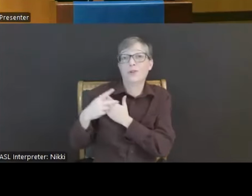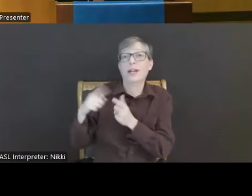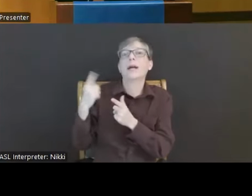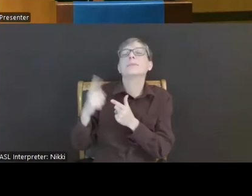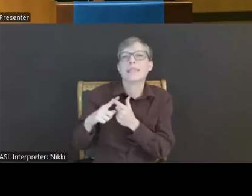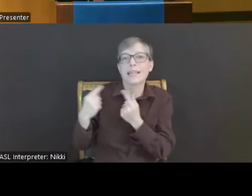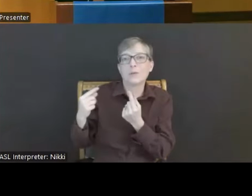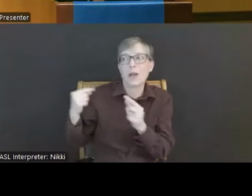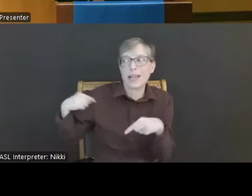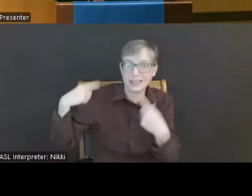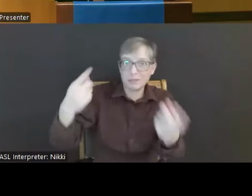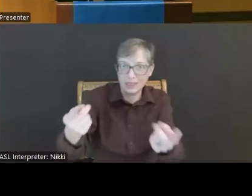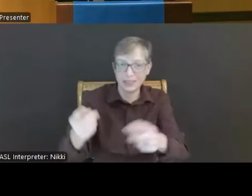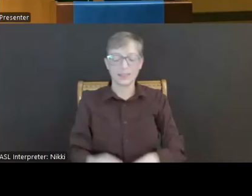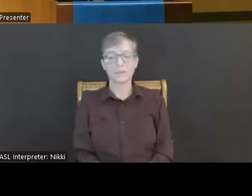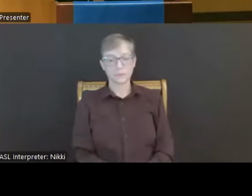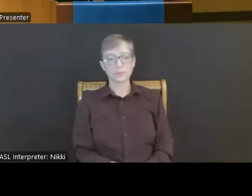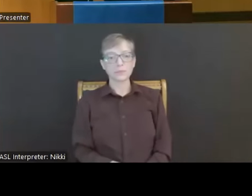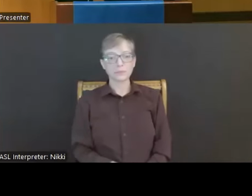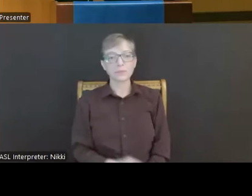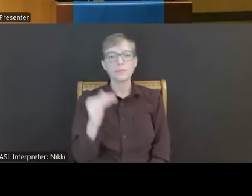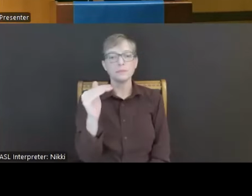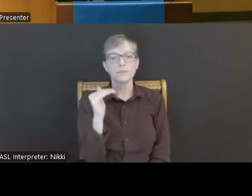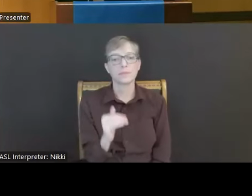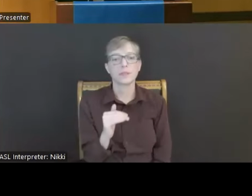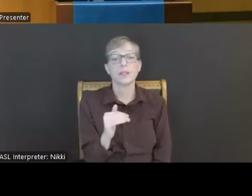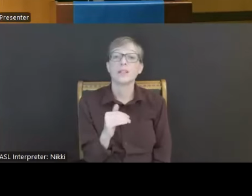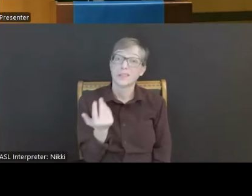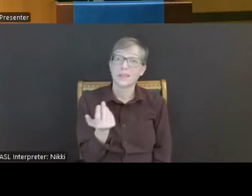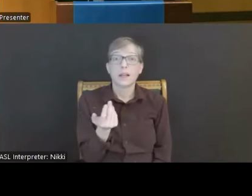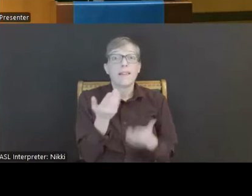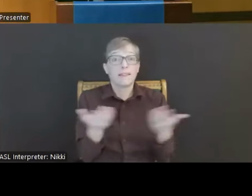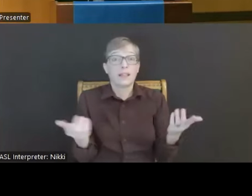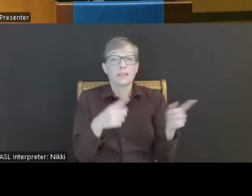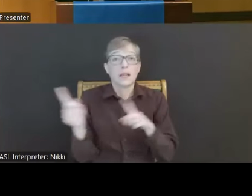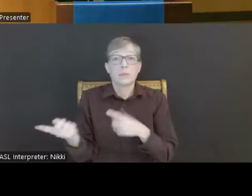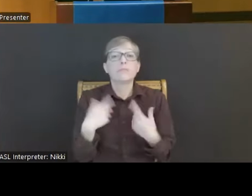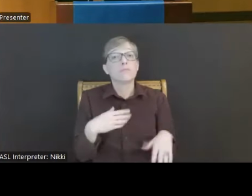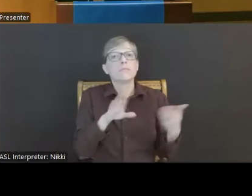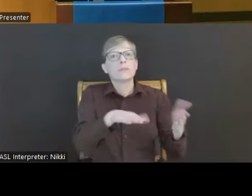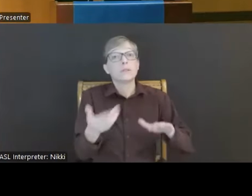um and then some things happened uh the death of Daniel prud made a big impact on the clinicians